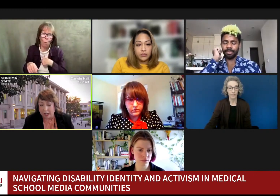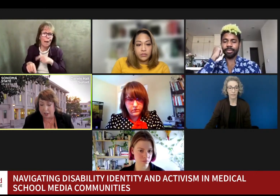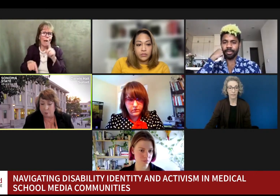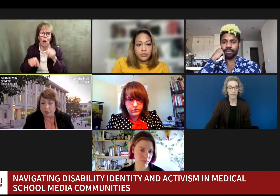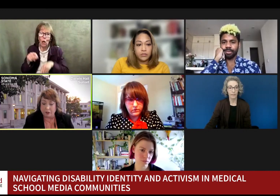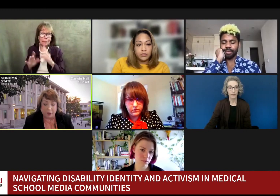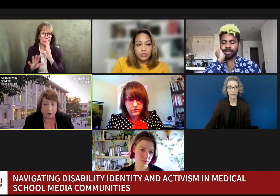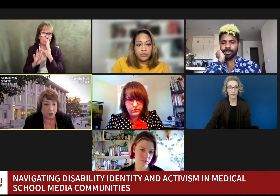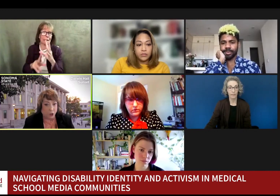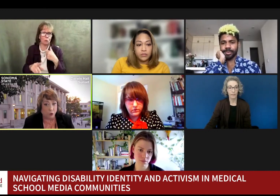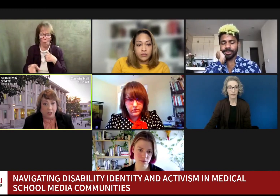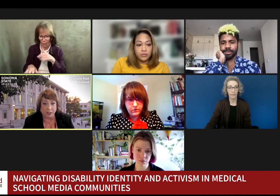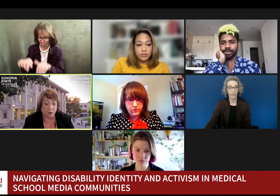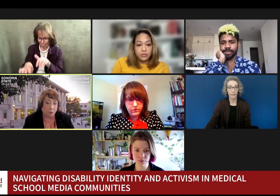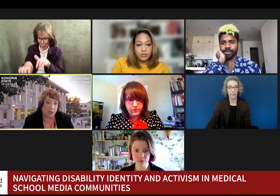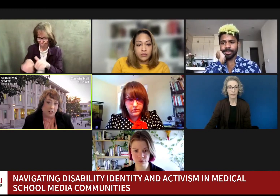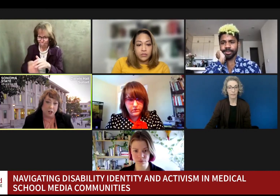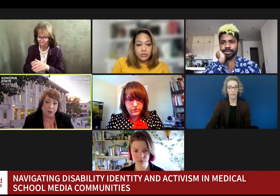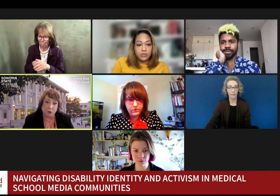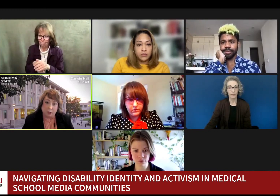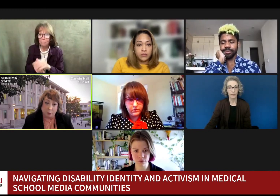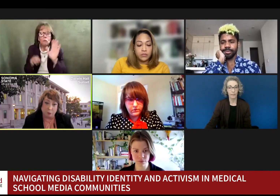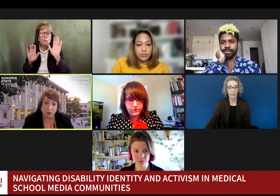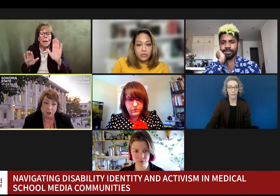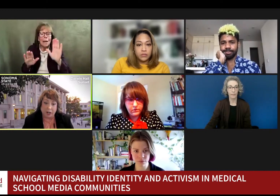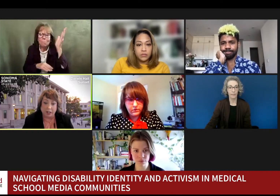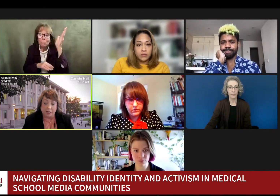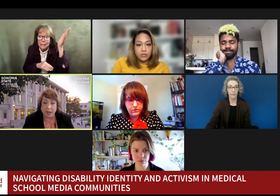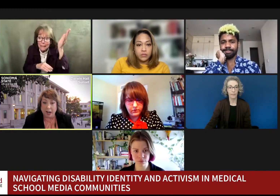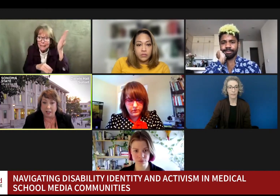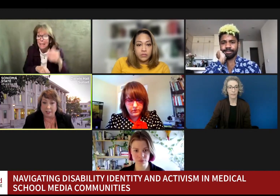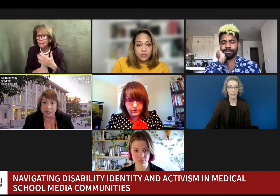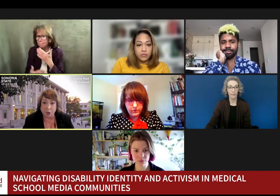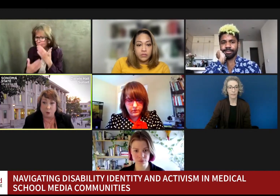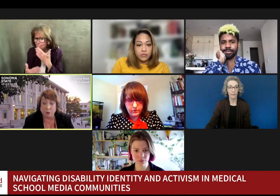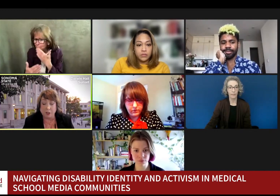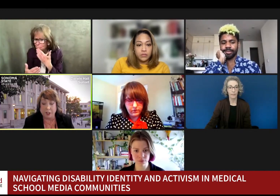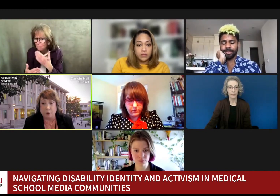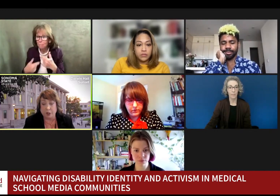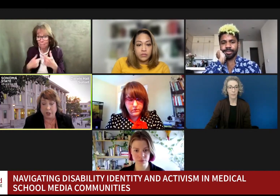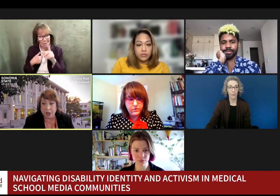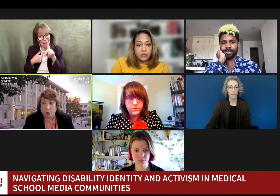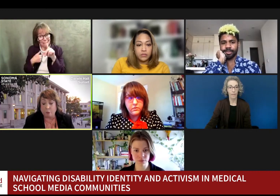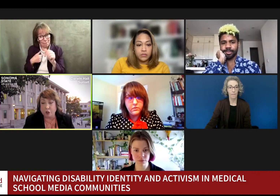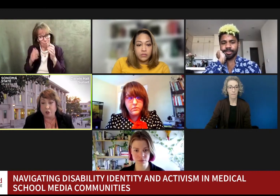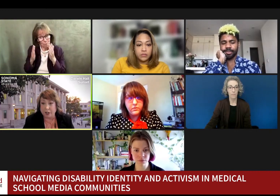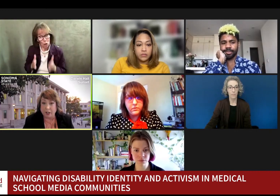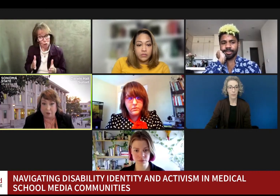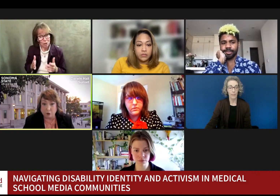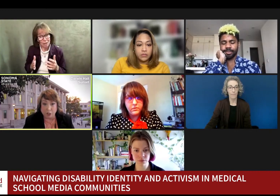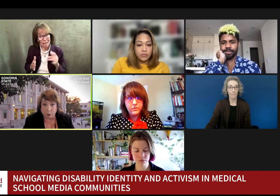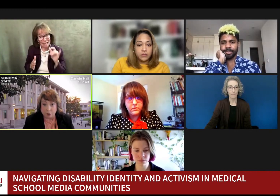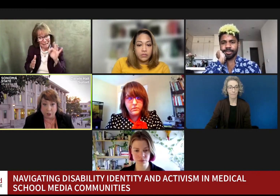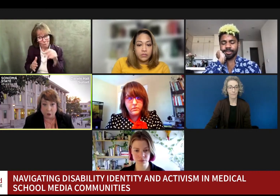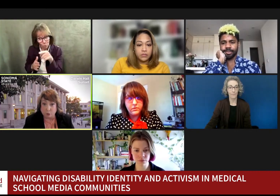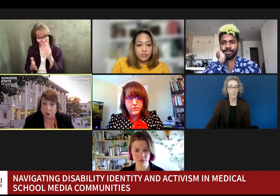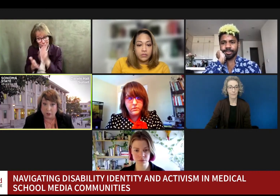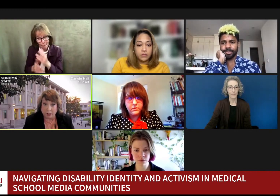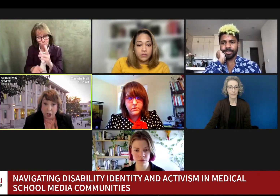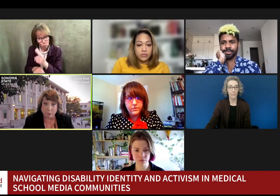And I put in there, there's a great presentation, really appreciate it. As a disabled person, I would appreciate it if you stopped using the word lame, and